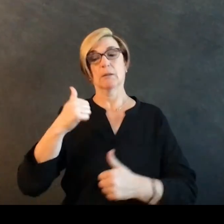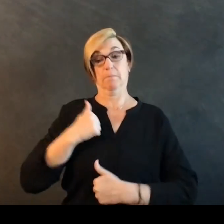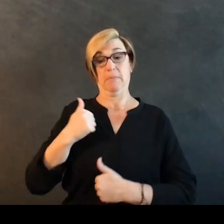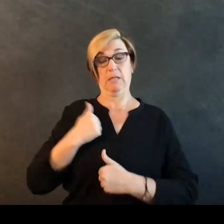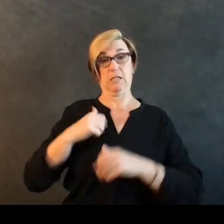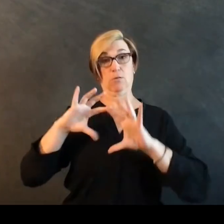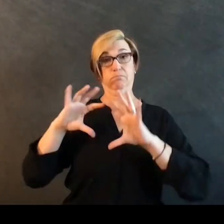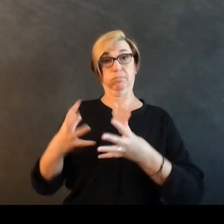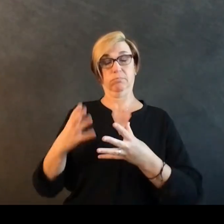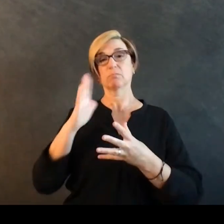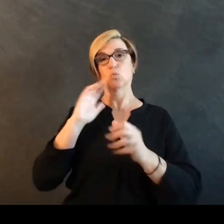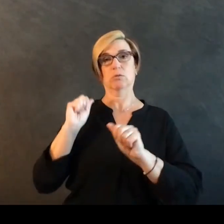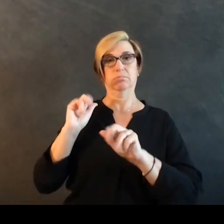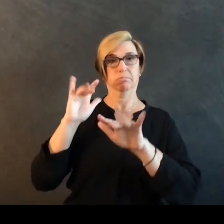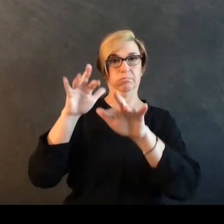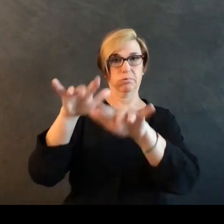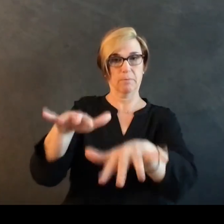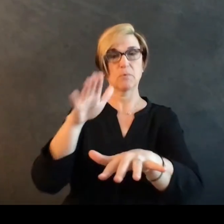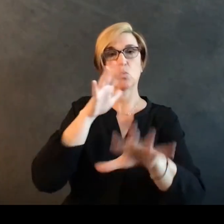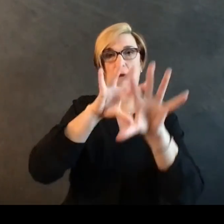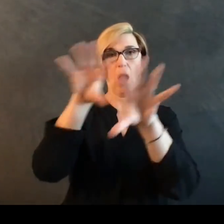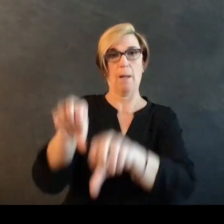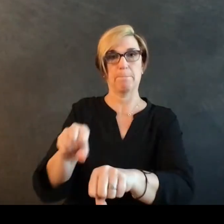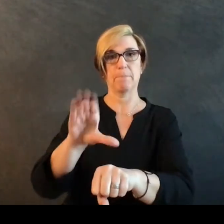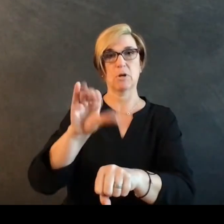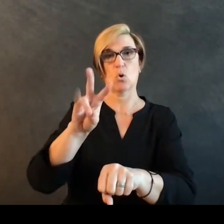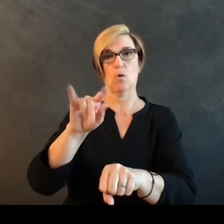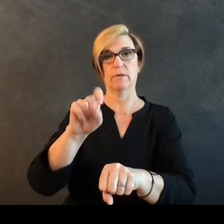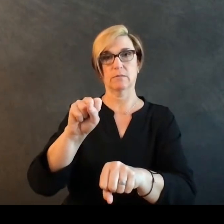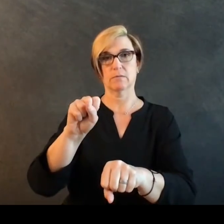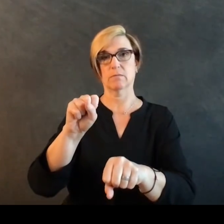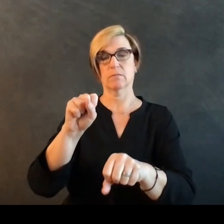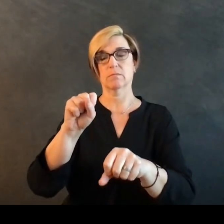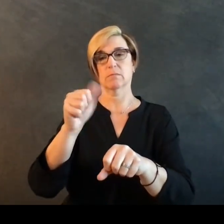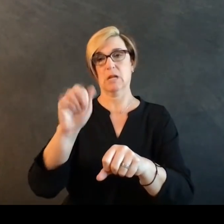facility but we would emphasize to people in that community who believe